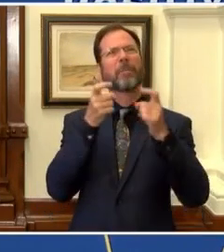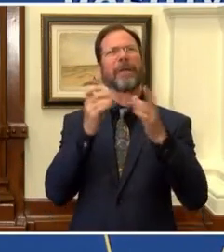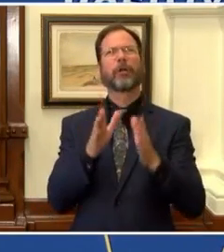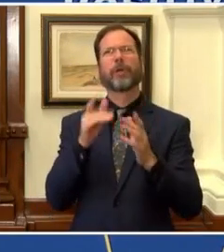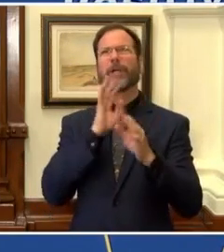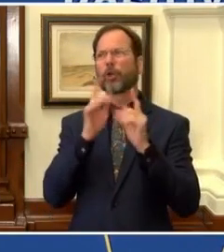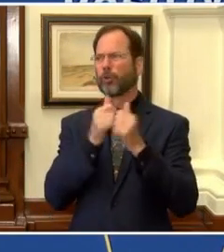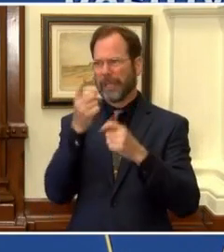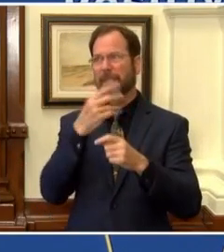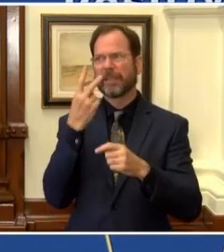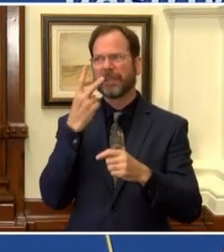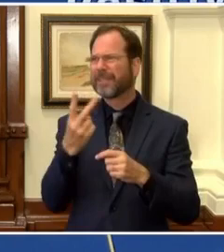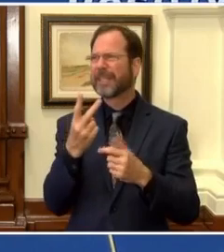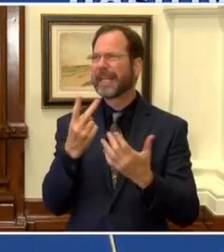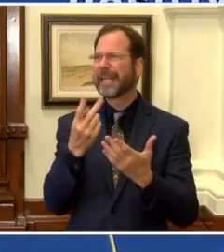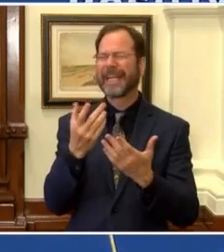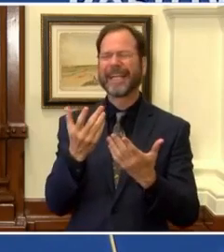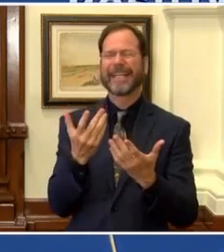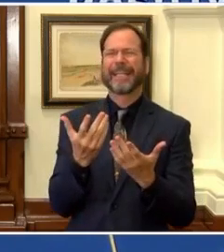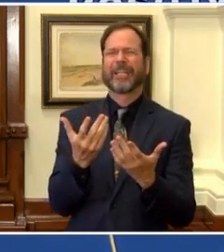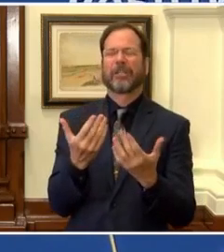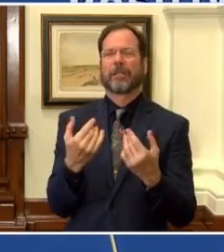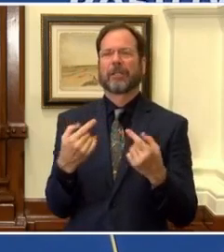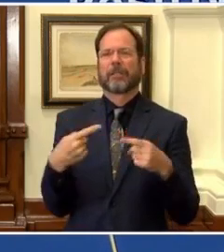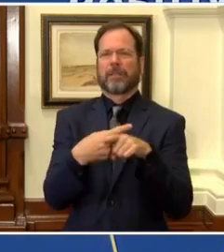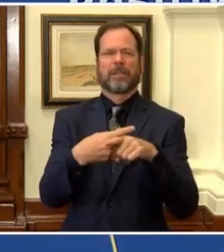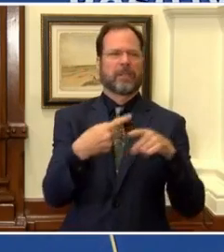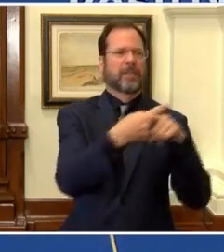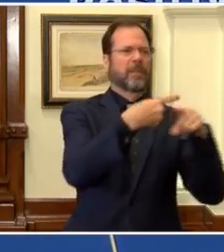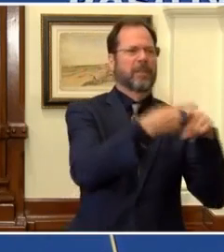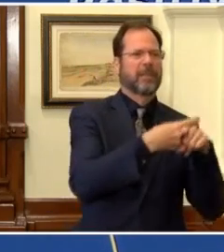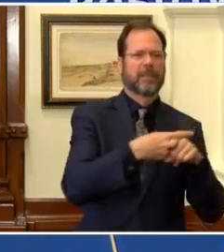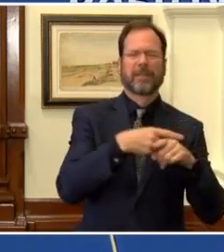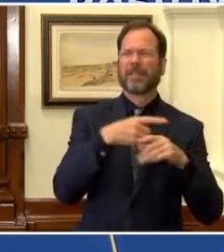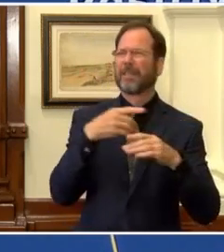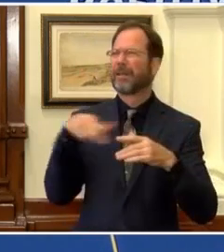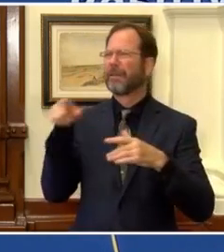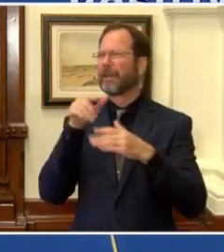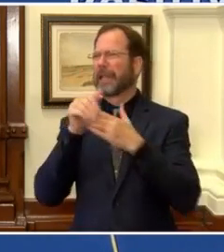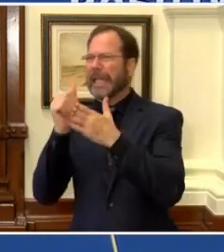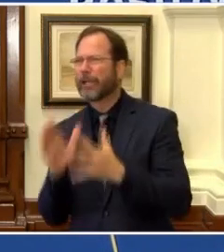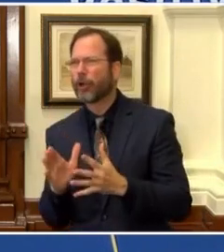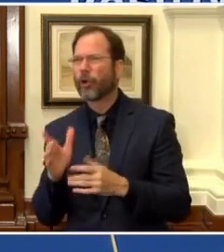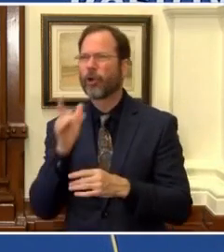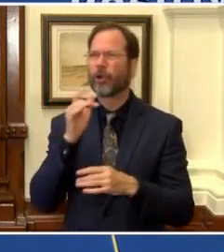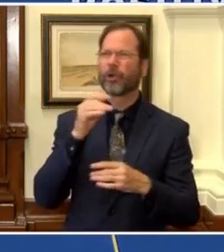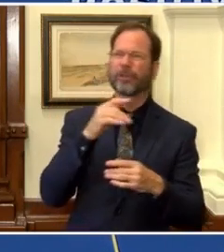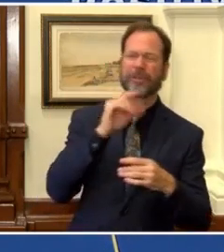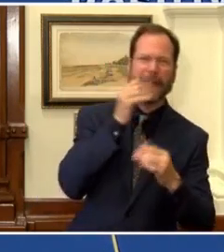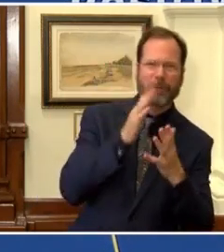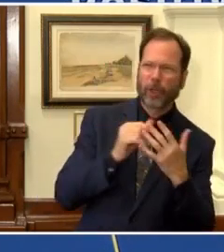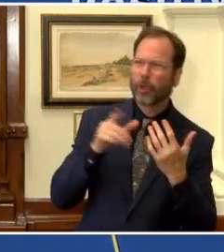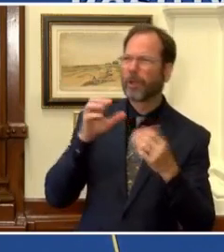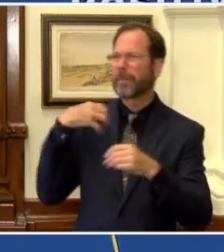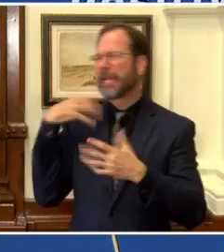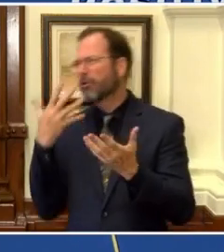MODIFY YOUR BEHAVIOR, IT'S GOING TO GO UP AGAIN -- A HOSPITAL ADMINISTRATOR I TALKED TO SAID